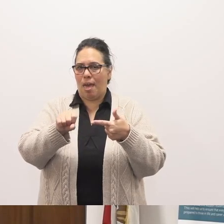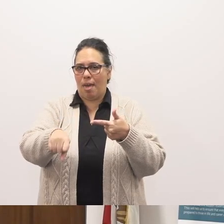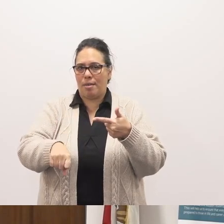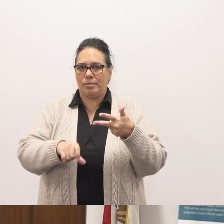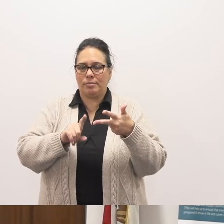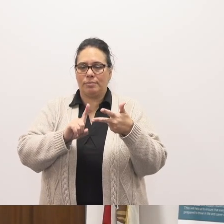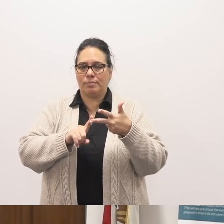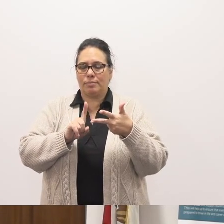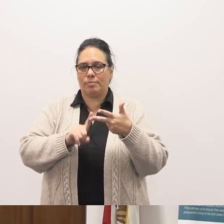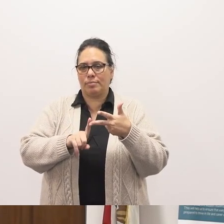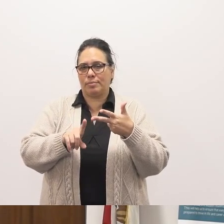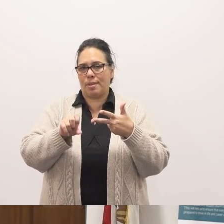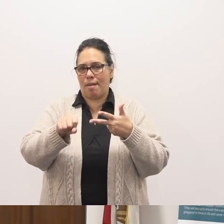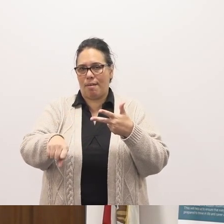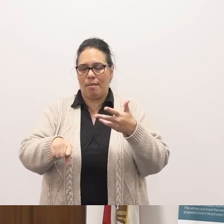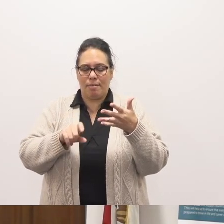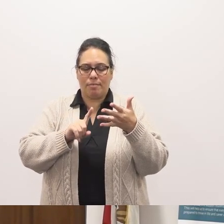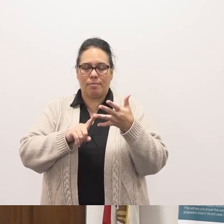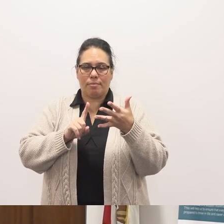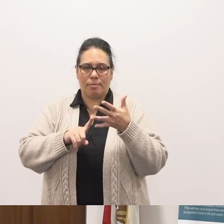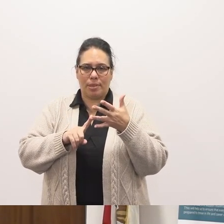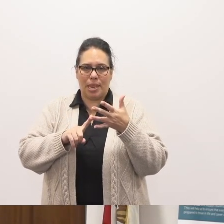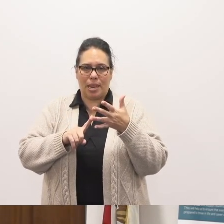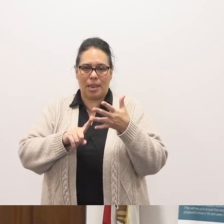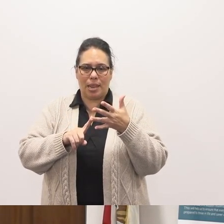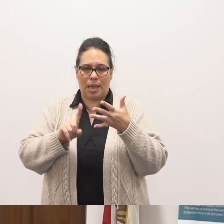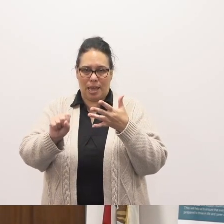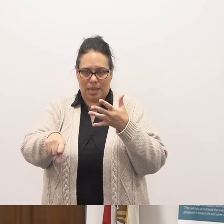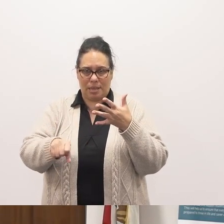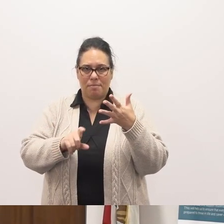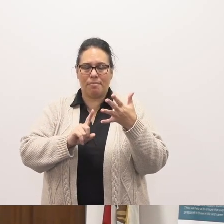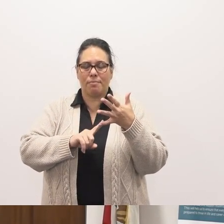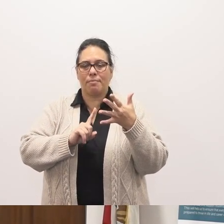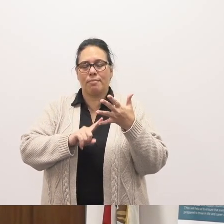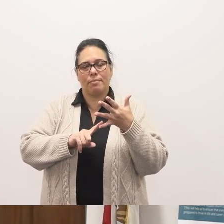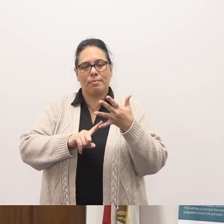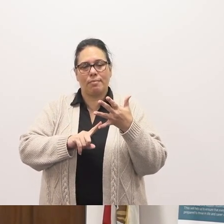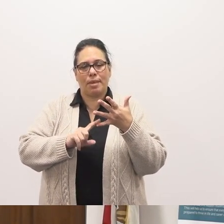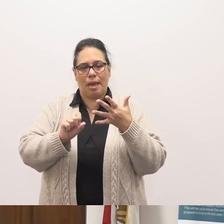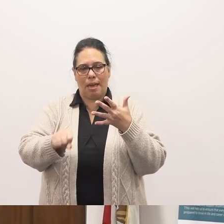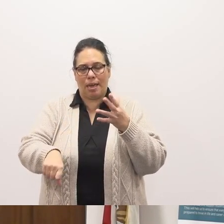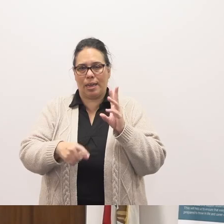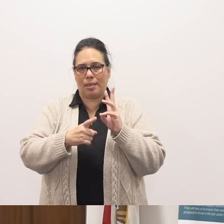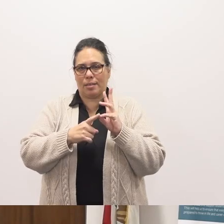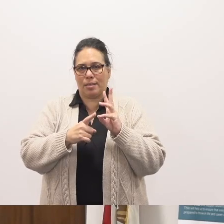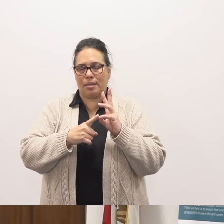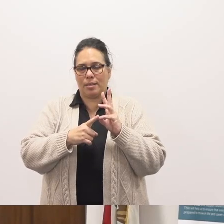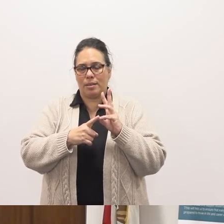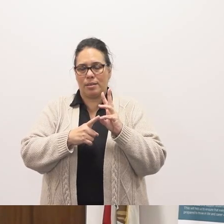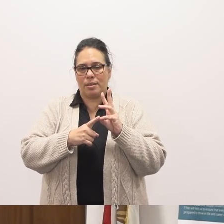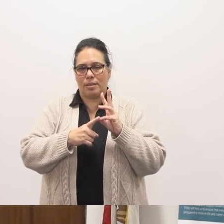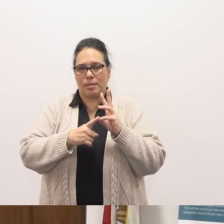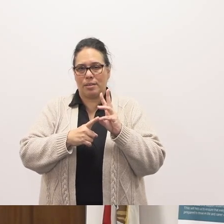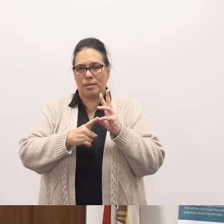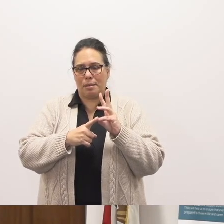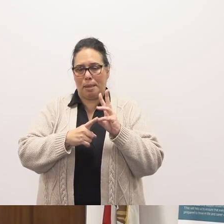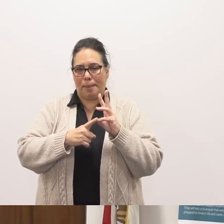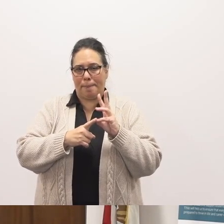President Craighead? - Aye. Member Benitez? - Aye. Member Miller? - Aye. Student member Arroyo, preferential vote?